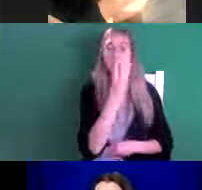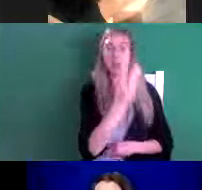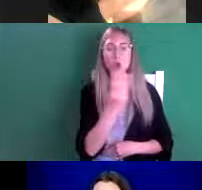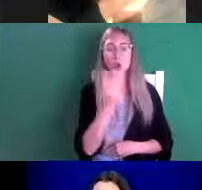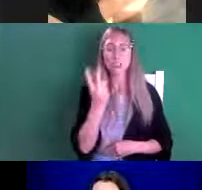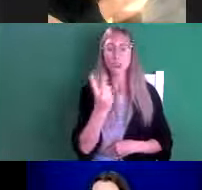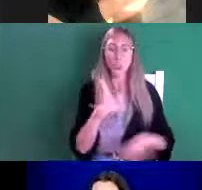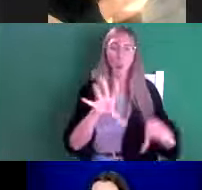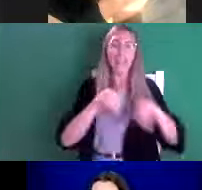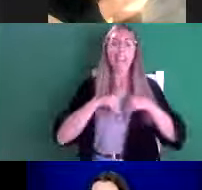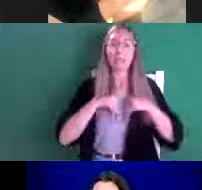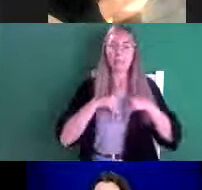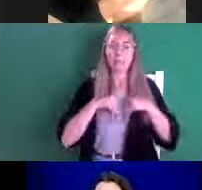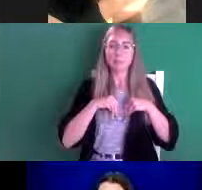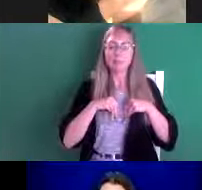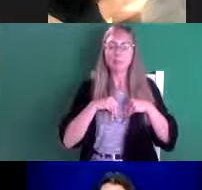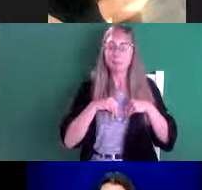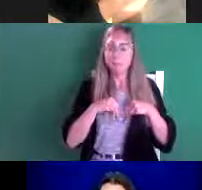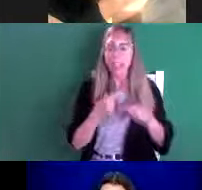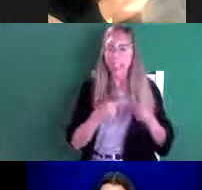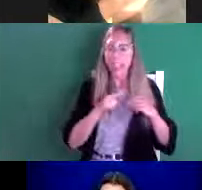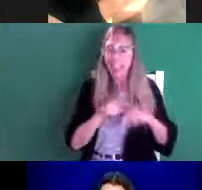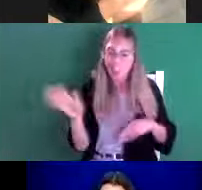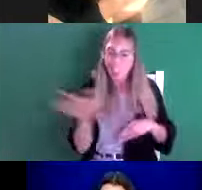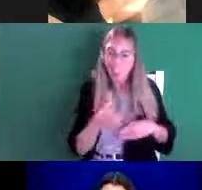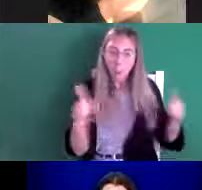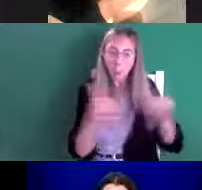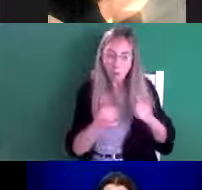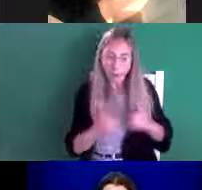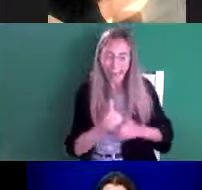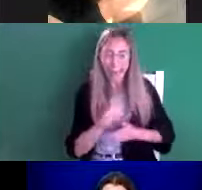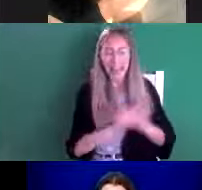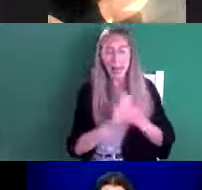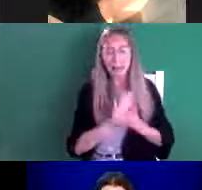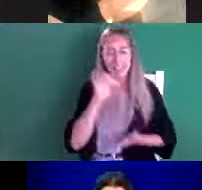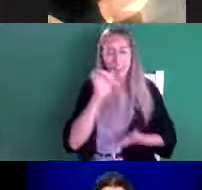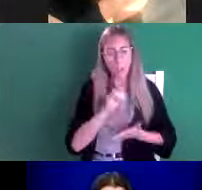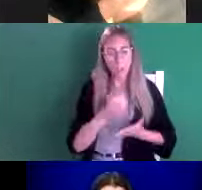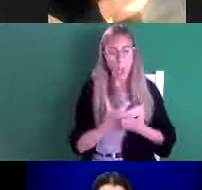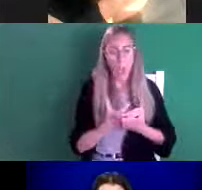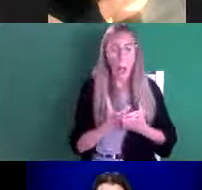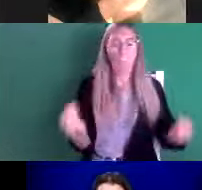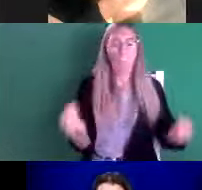signed up the budget would have exploded and the fee would have been really pushed for the artists